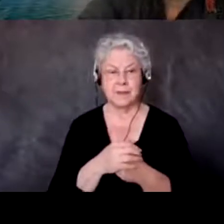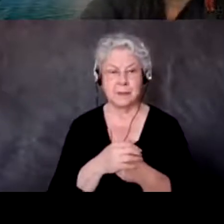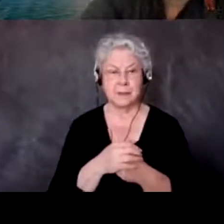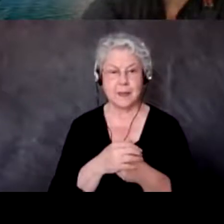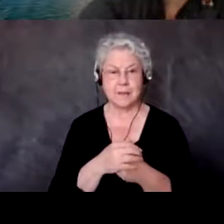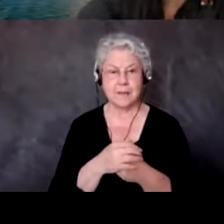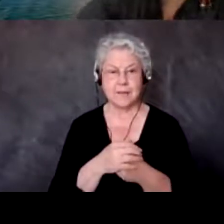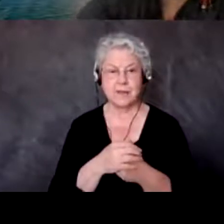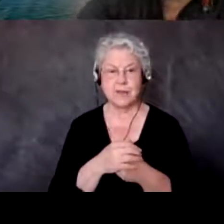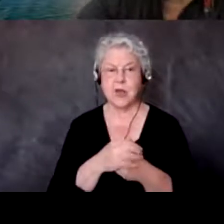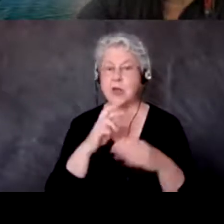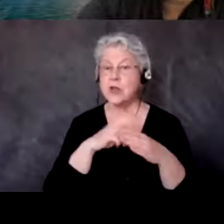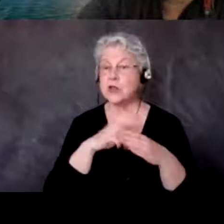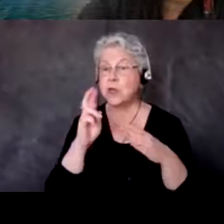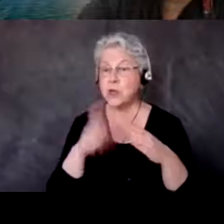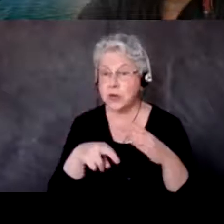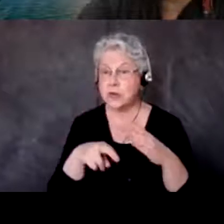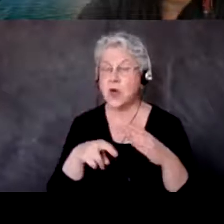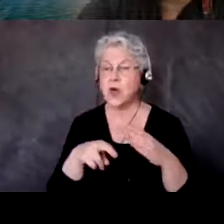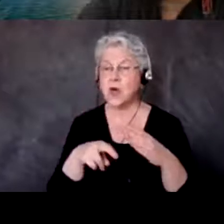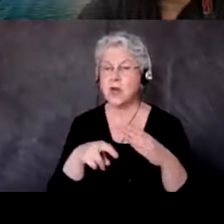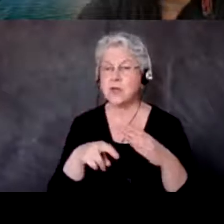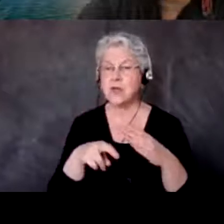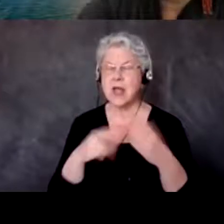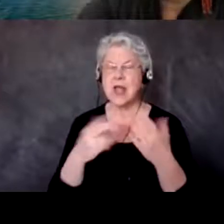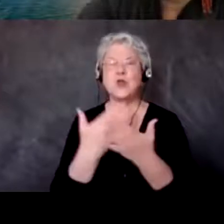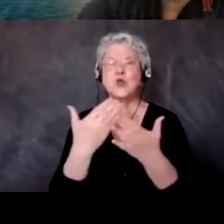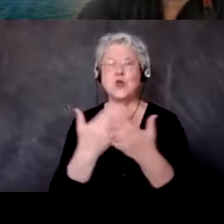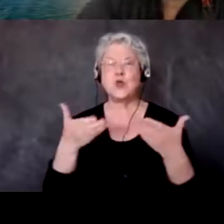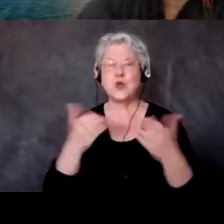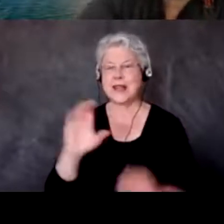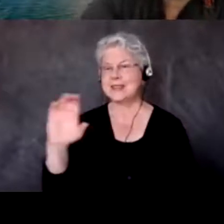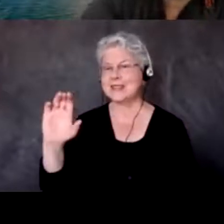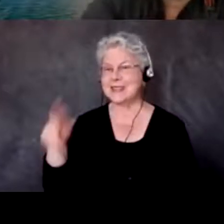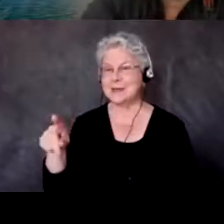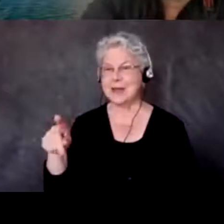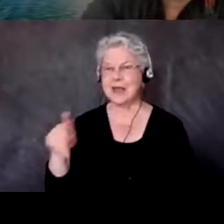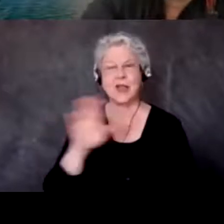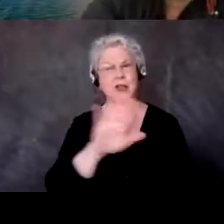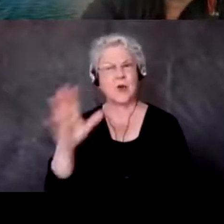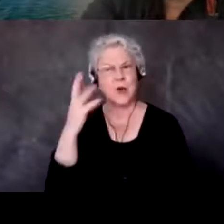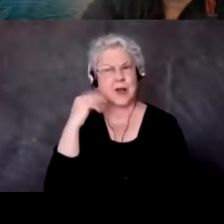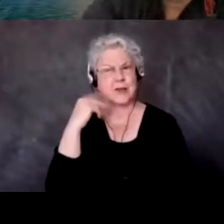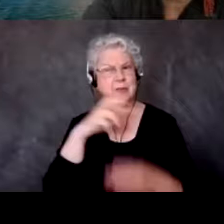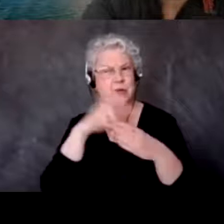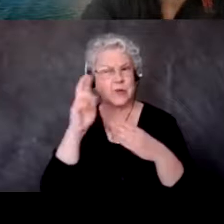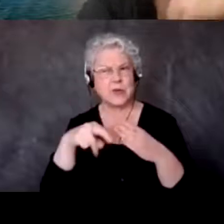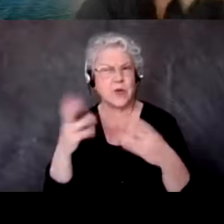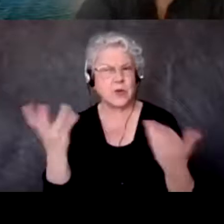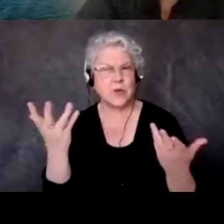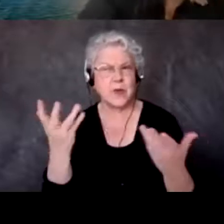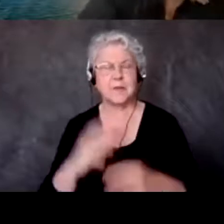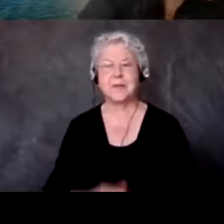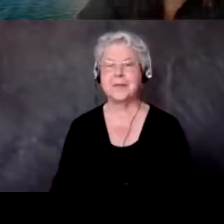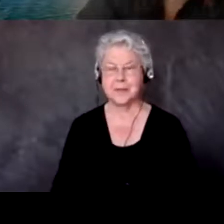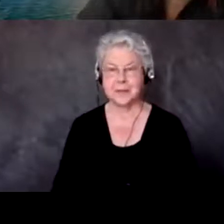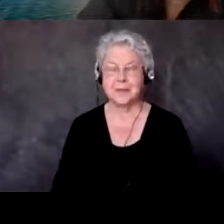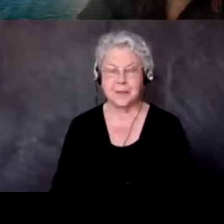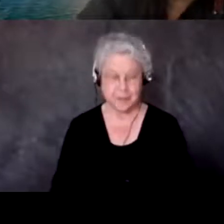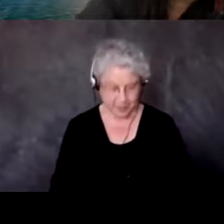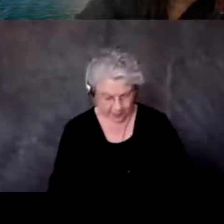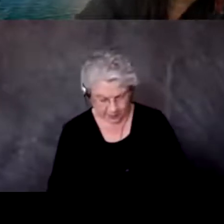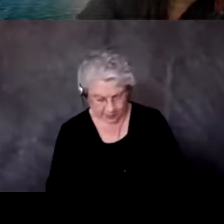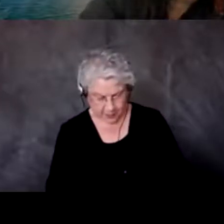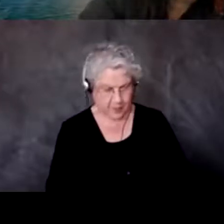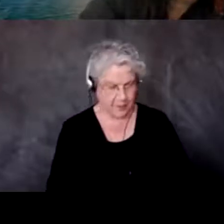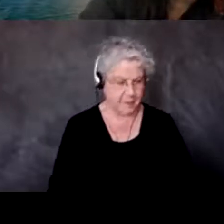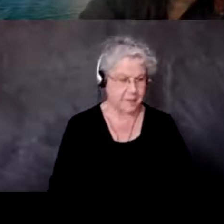What are the results from a new way of doing CCP? Next bullet.